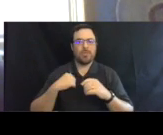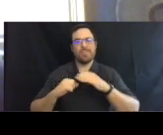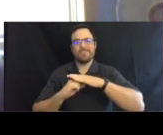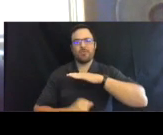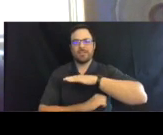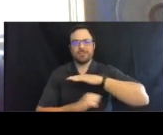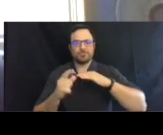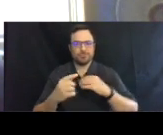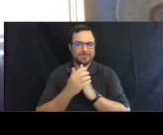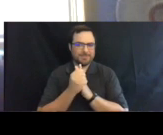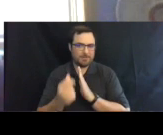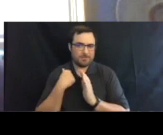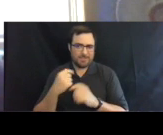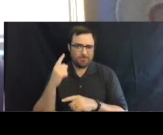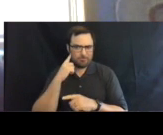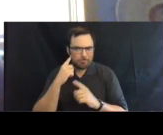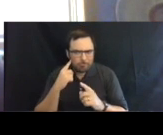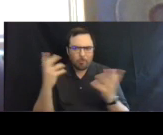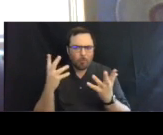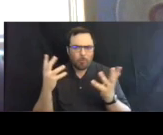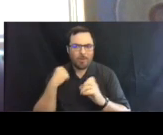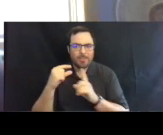you that have not heard that term before, bottom-up skills, think of